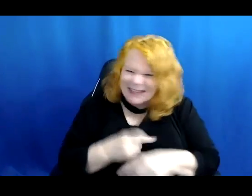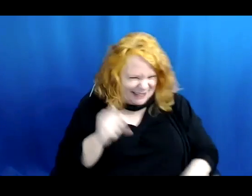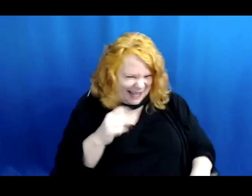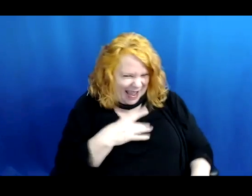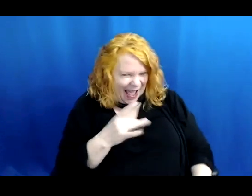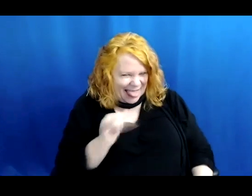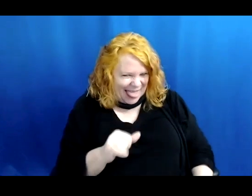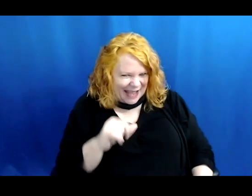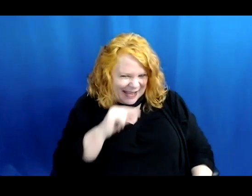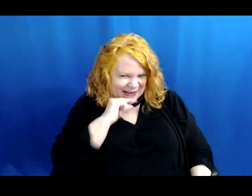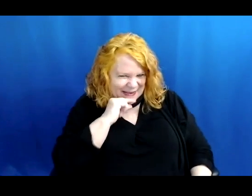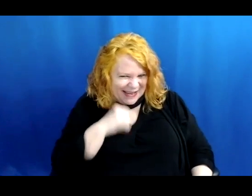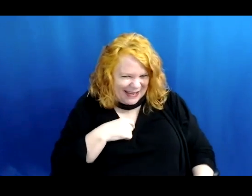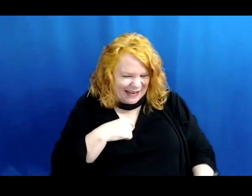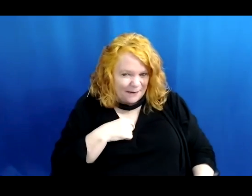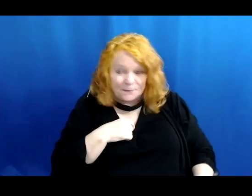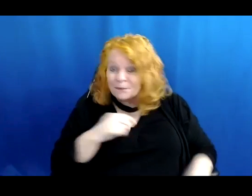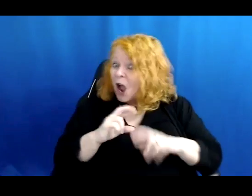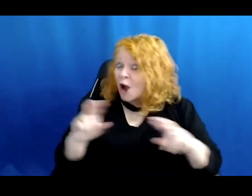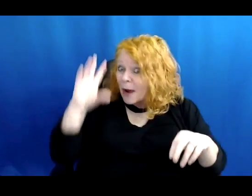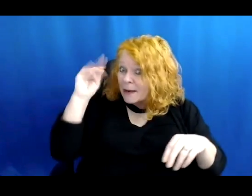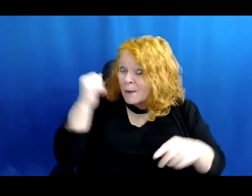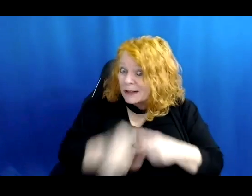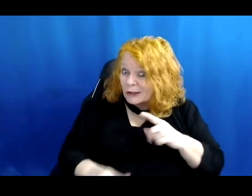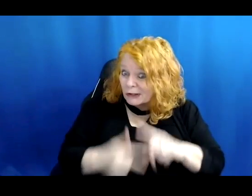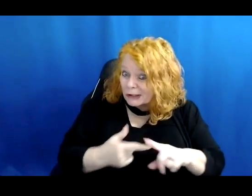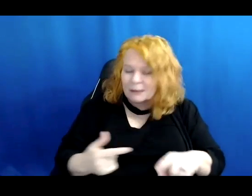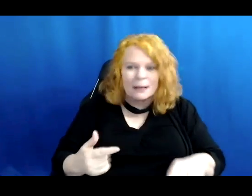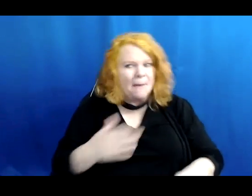Are you ready, boys and girls? >> My name is Midwest Marvin.